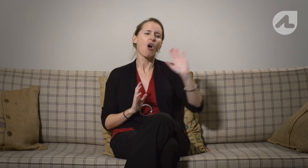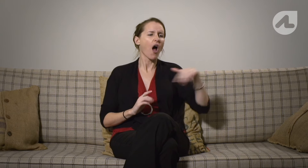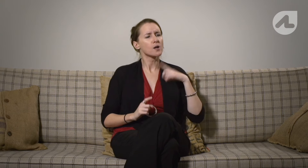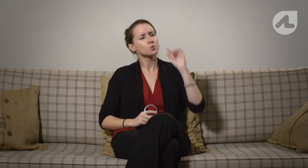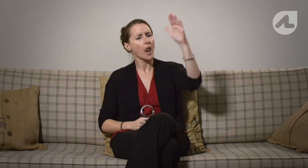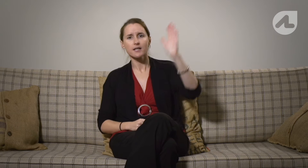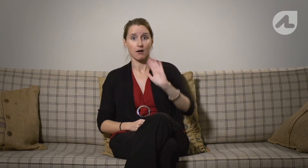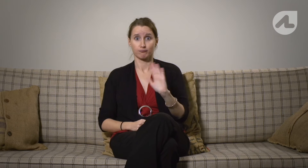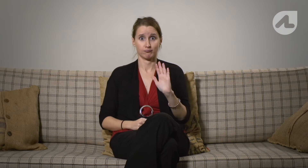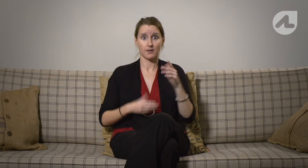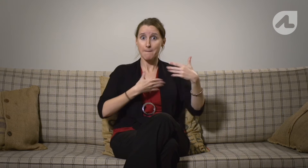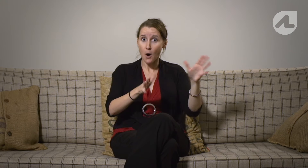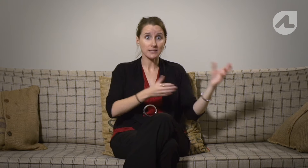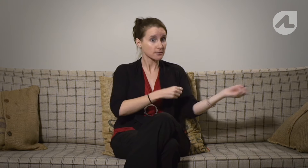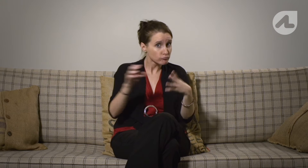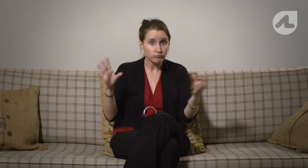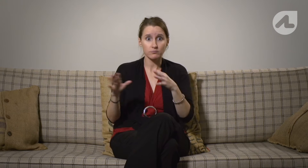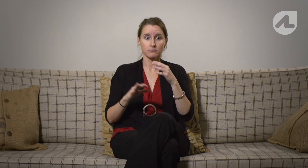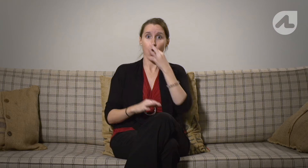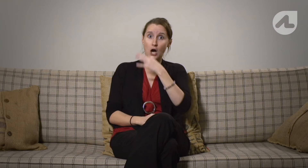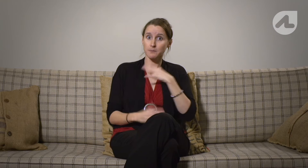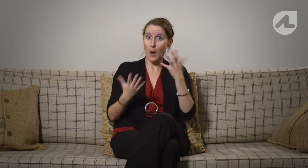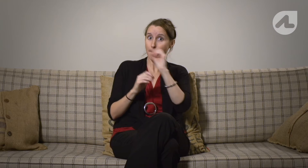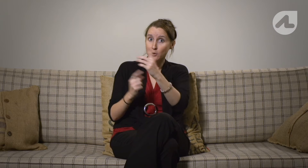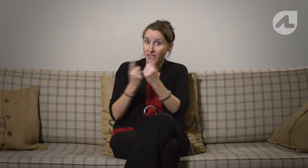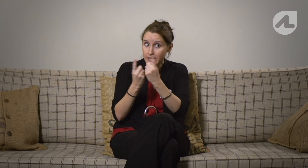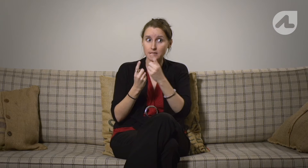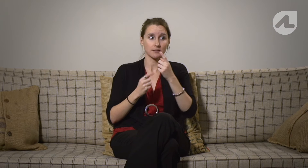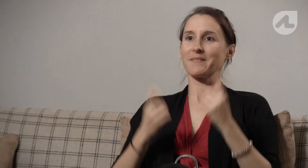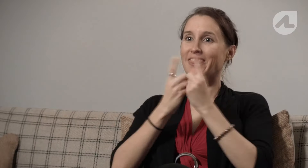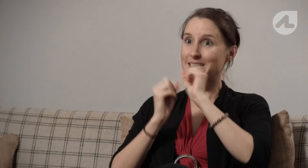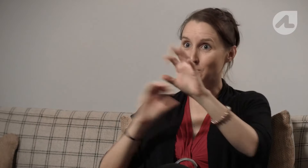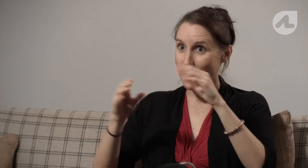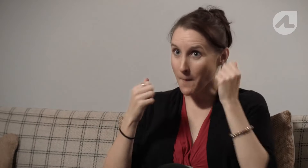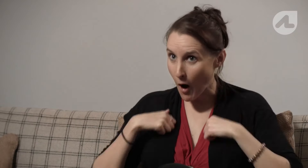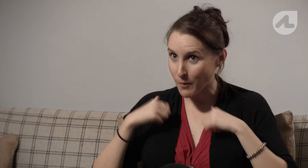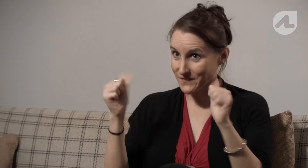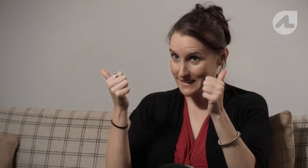He doesn't say he will put it off till later. He just does it. All kinds of things.